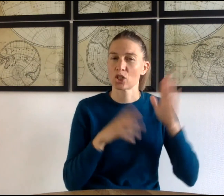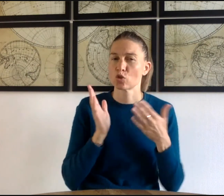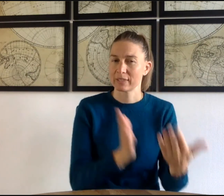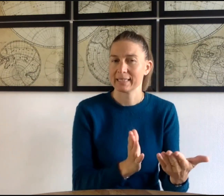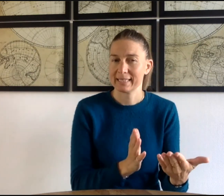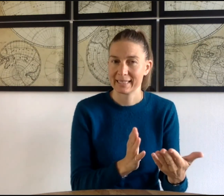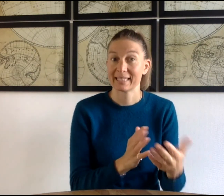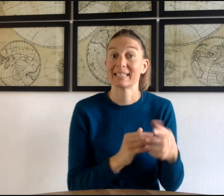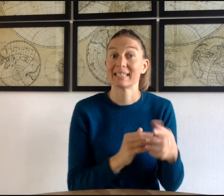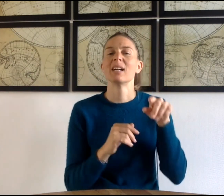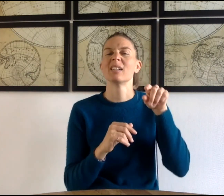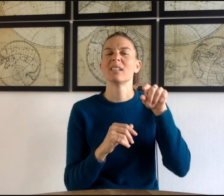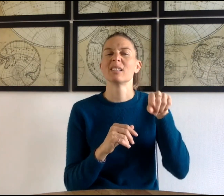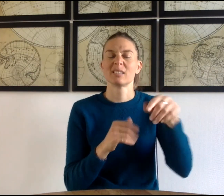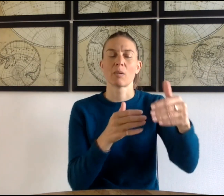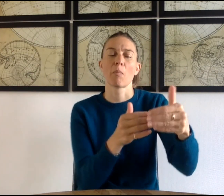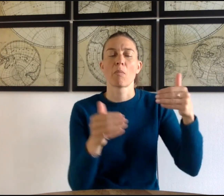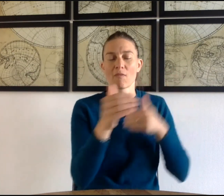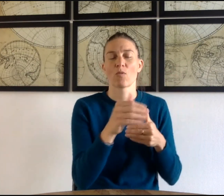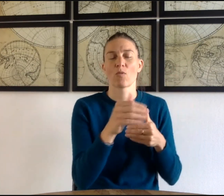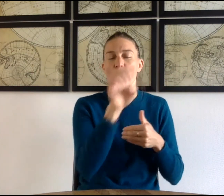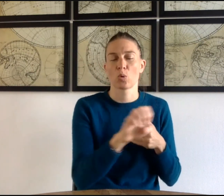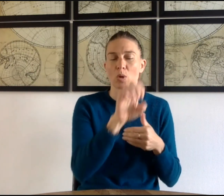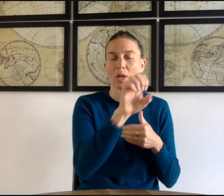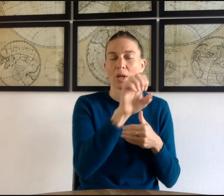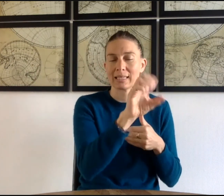that was before the European Solidarity Corps started.